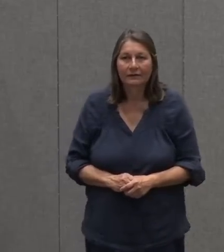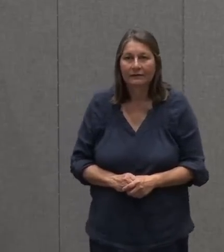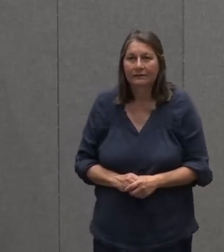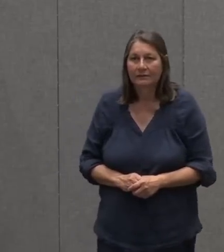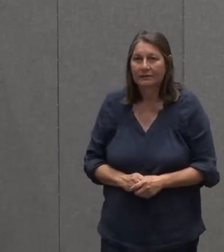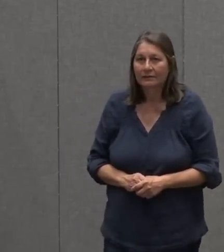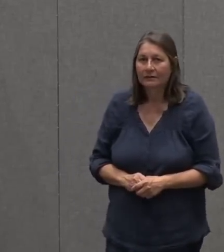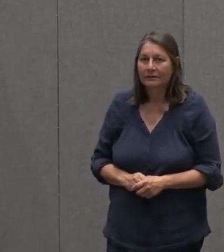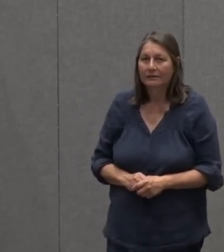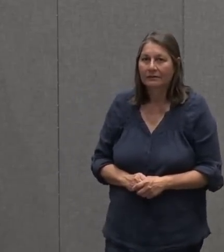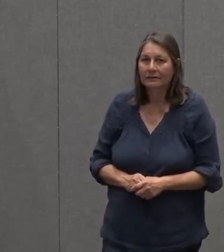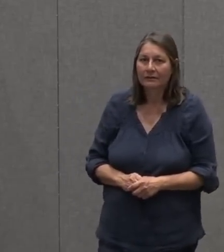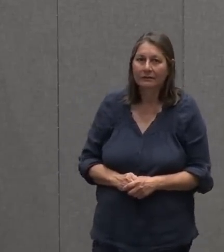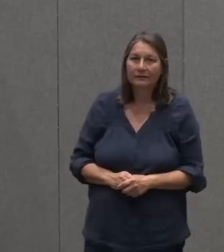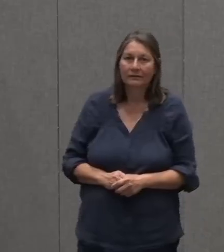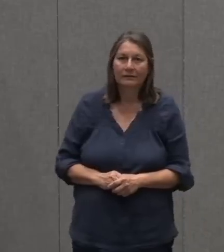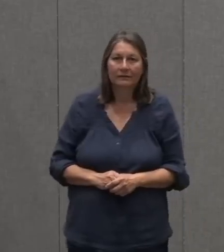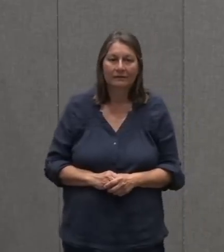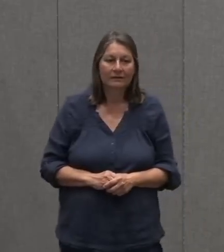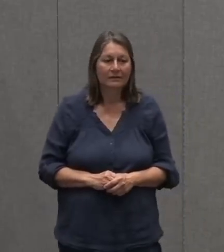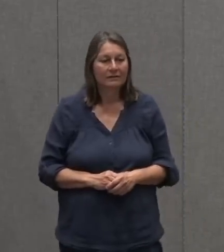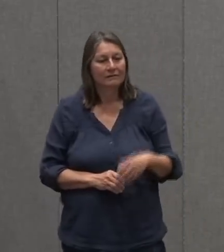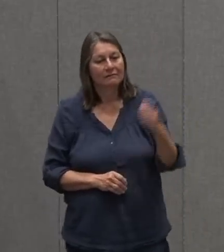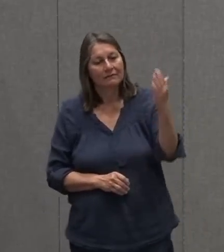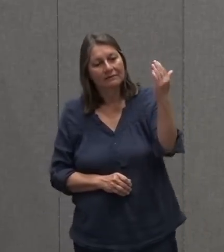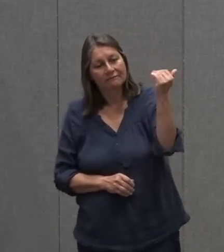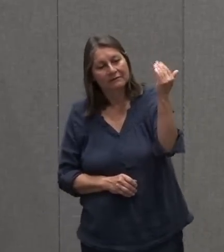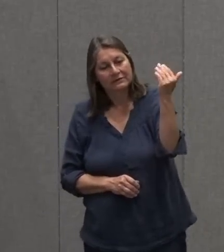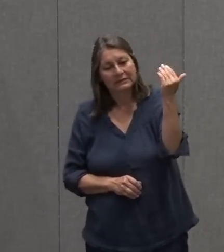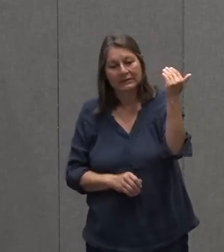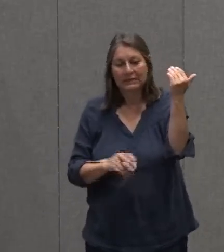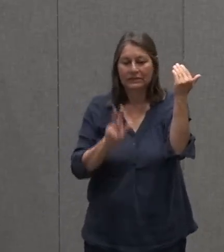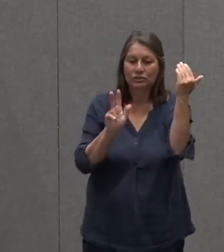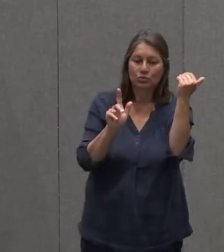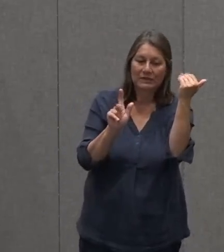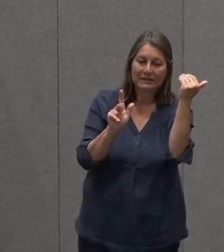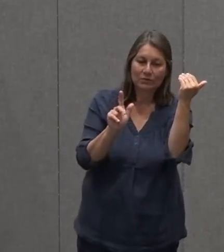how far away is that number between 15 and 23?